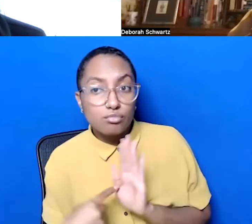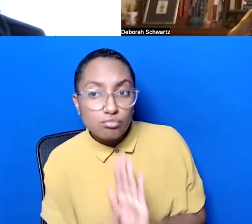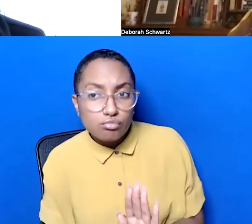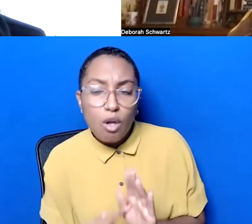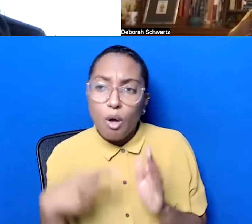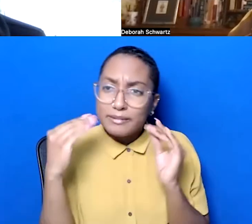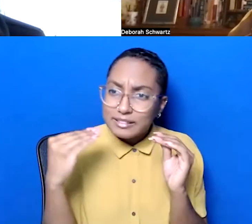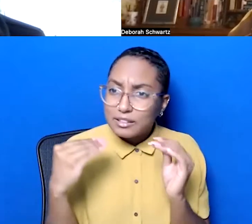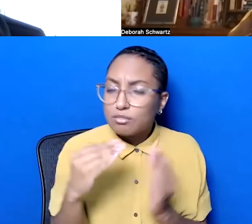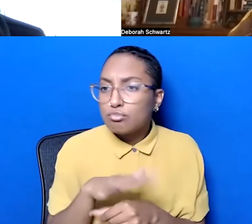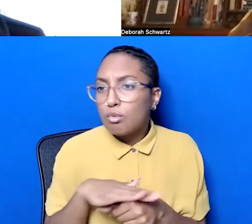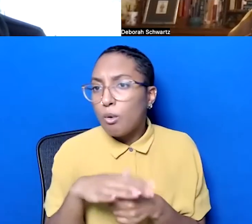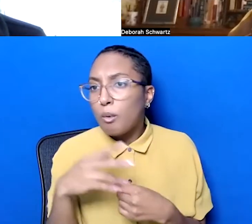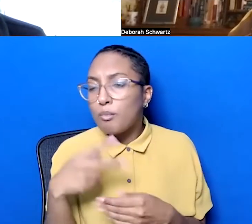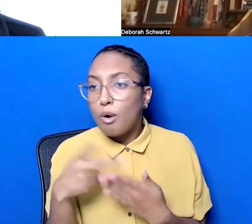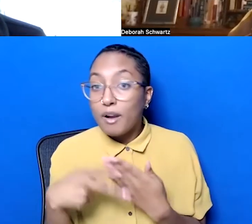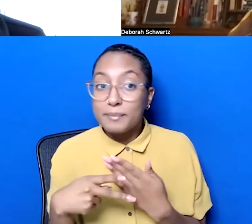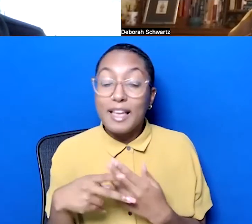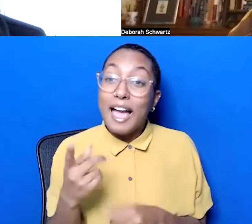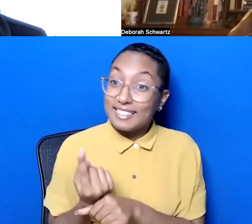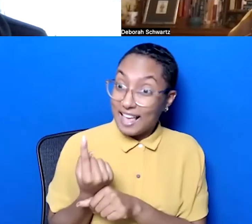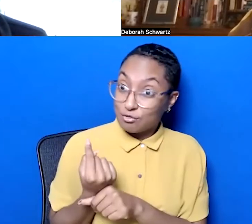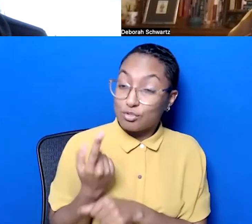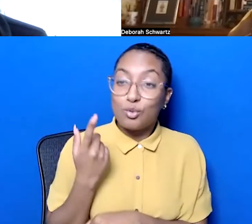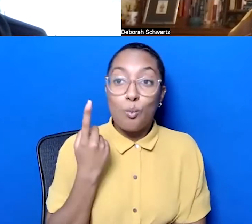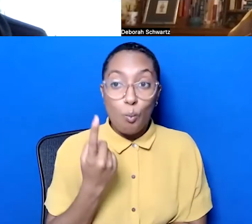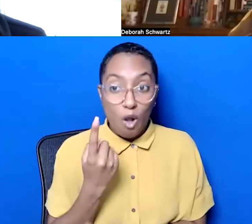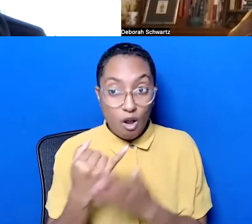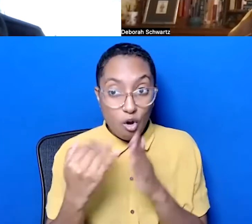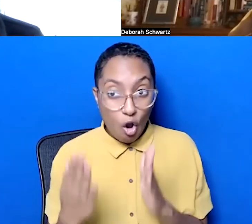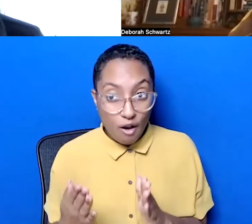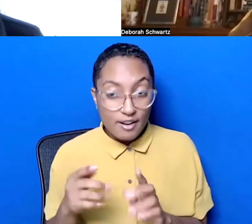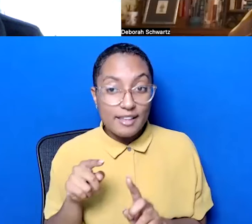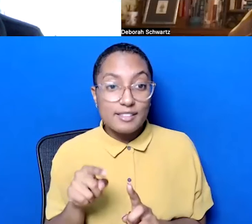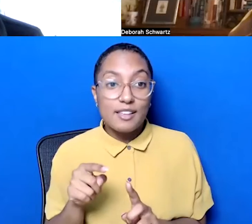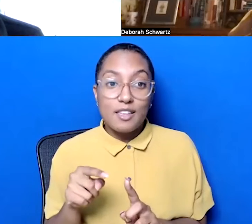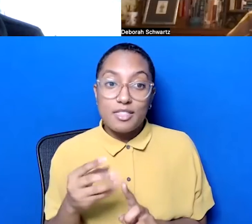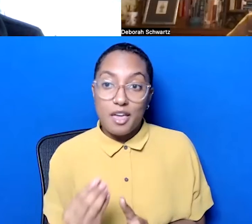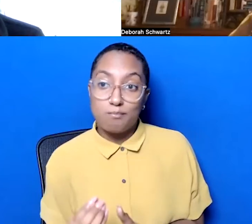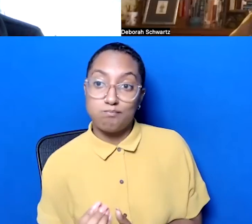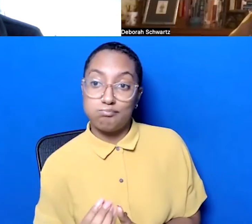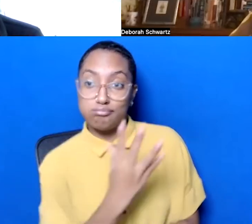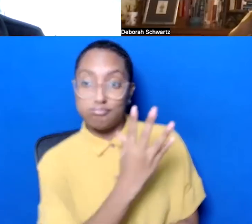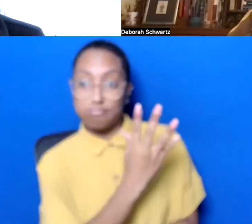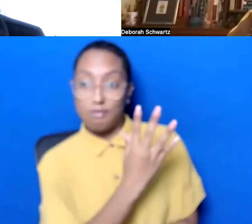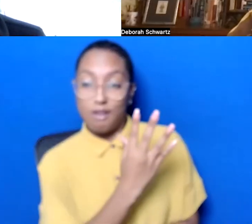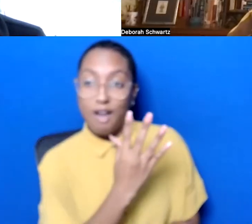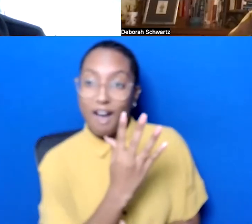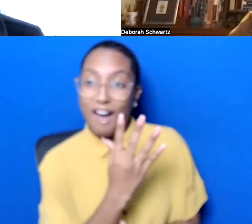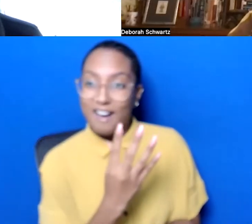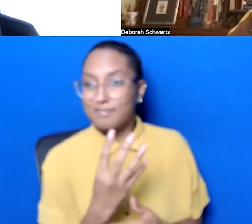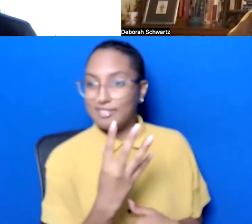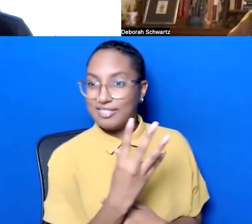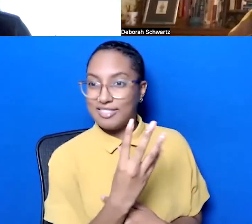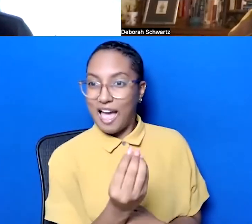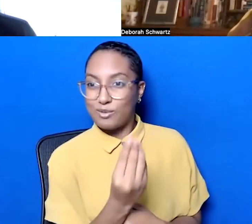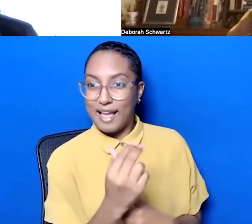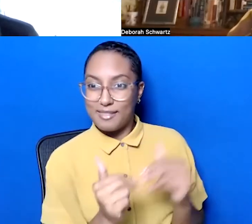including, last year, one artist projected words on the outside of the building at night. So, you